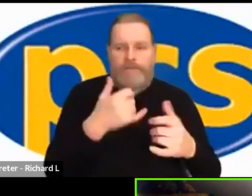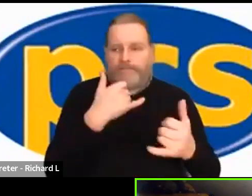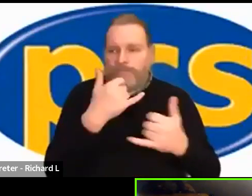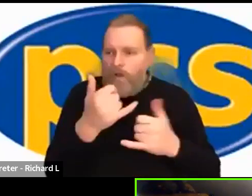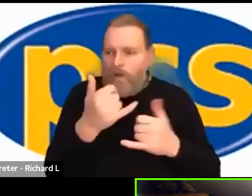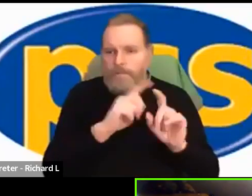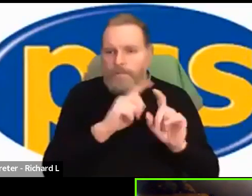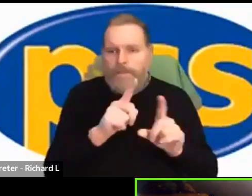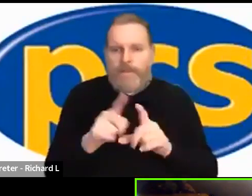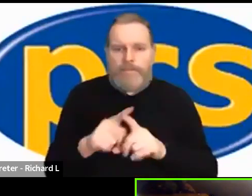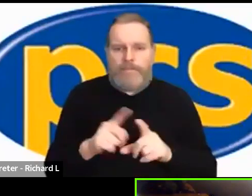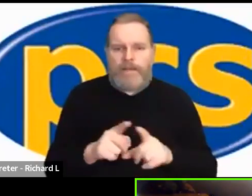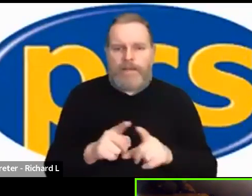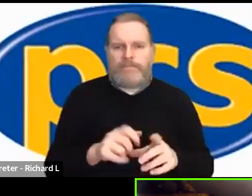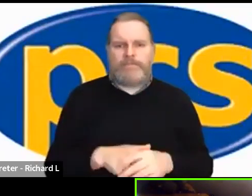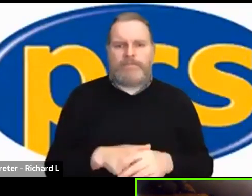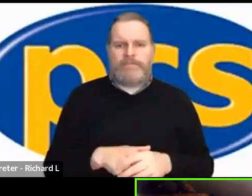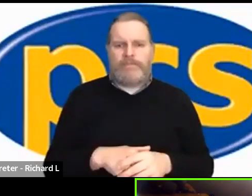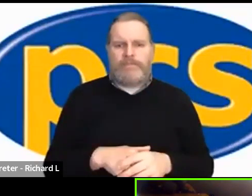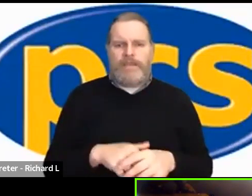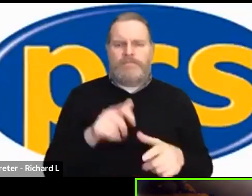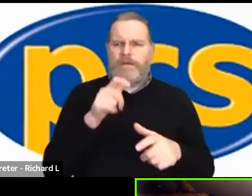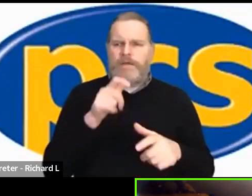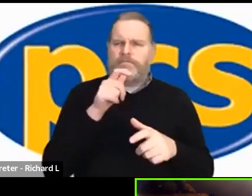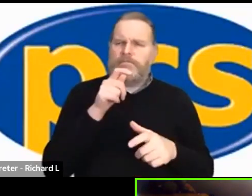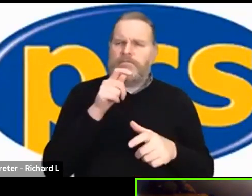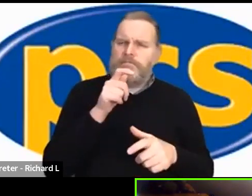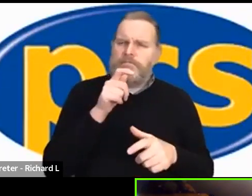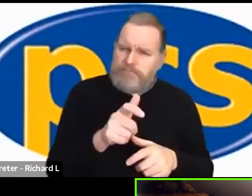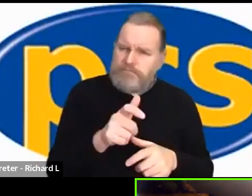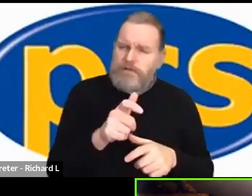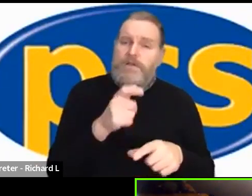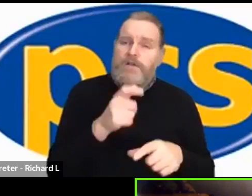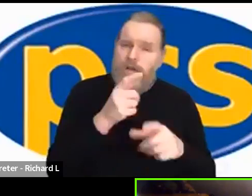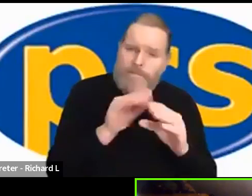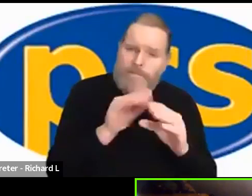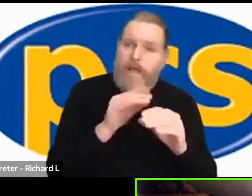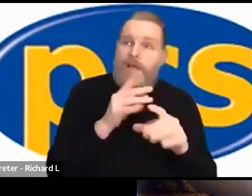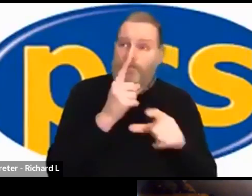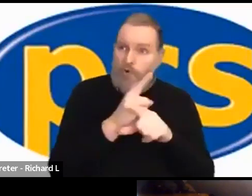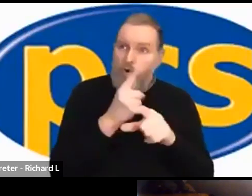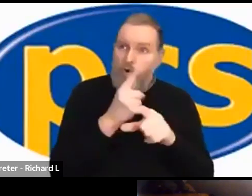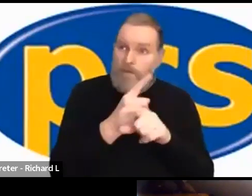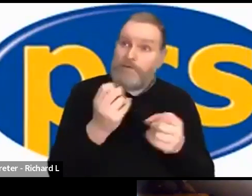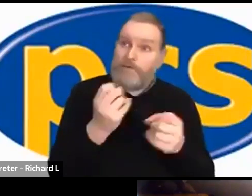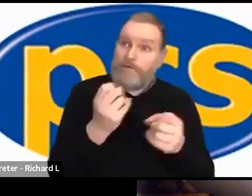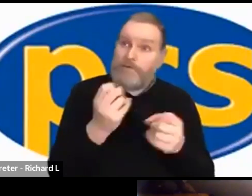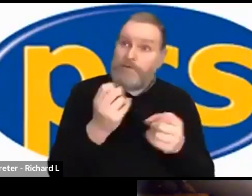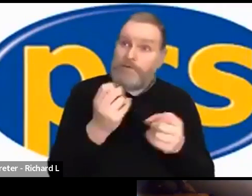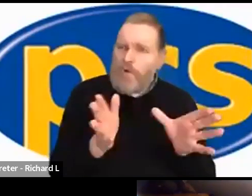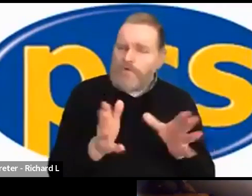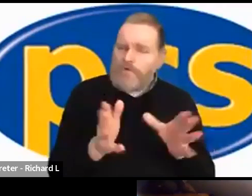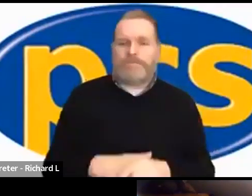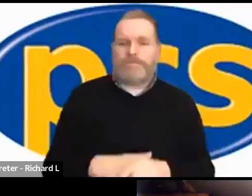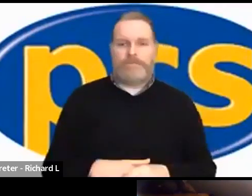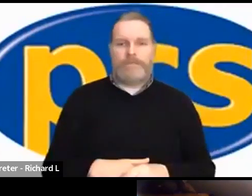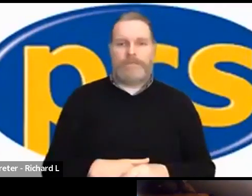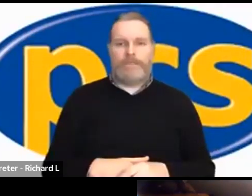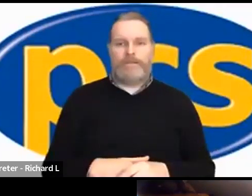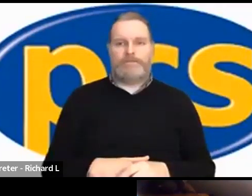. However However, the idea that you can't actually actually mention the word strike a little bit a little bit different a little bit different. you want to come back on those mark